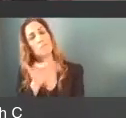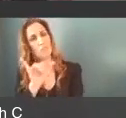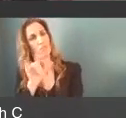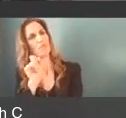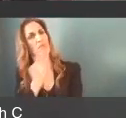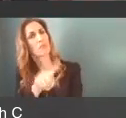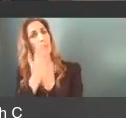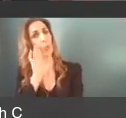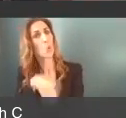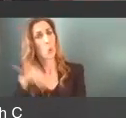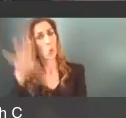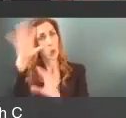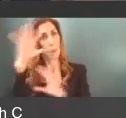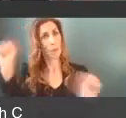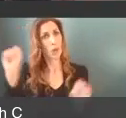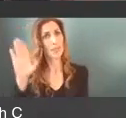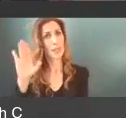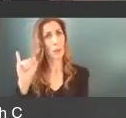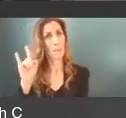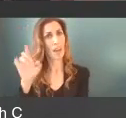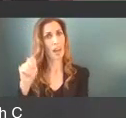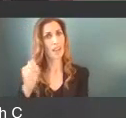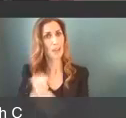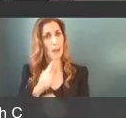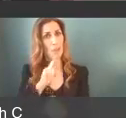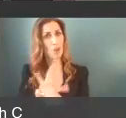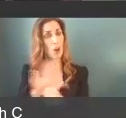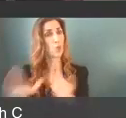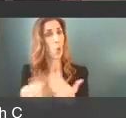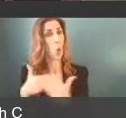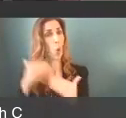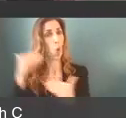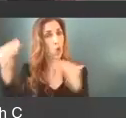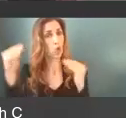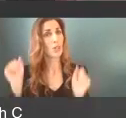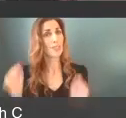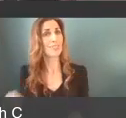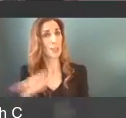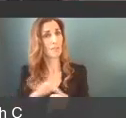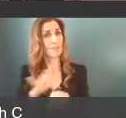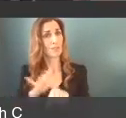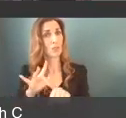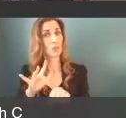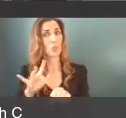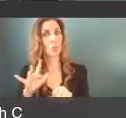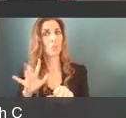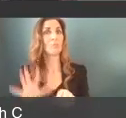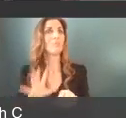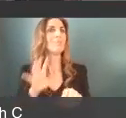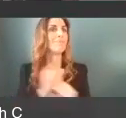made a promise that all adults would be eligible to get in line, qualifications, in other words,